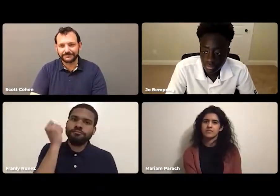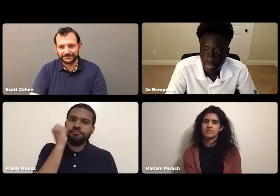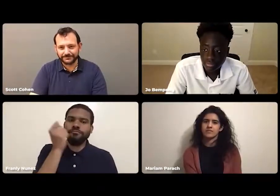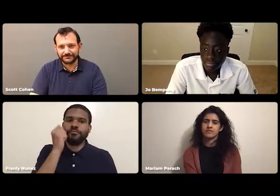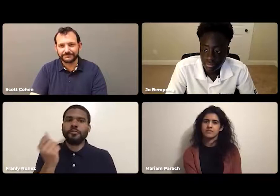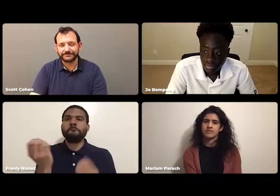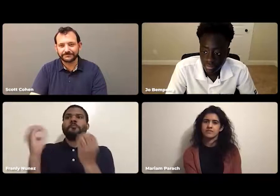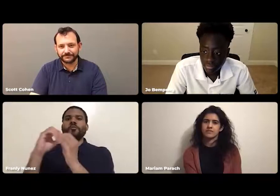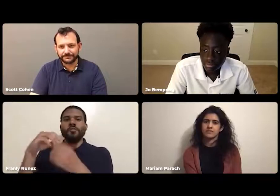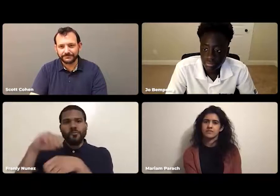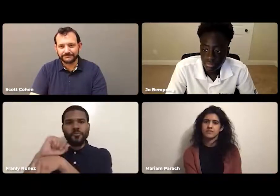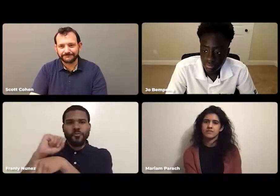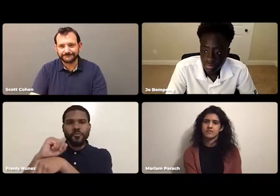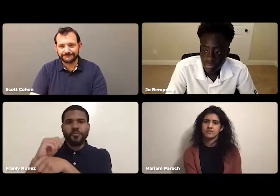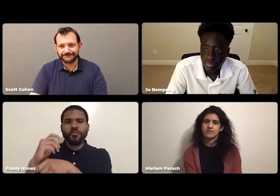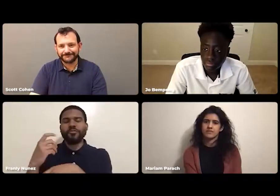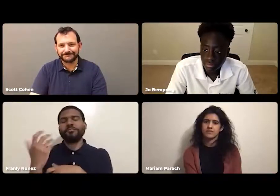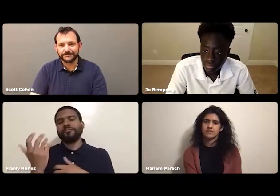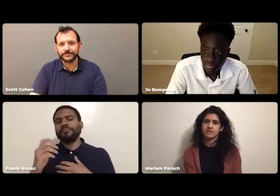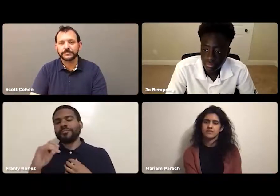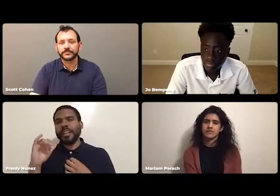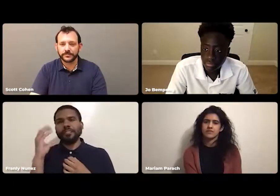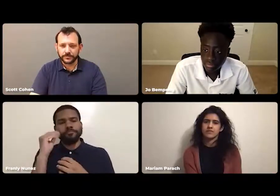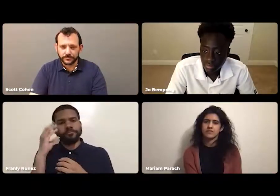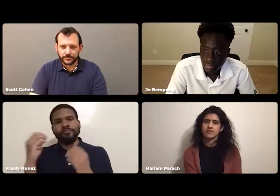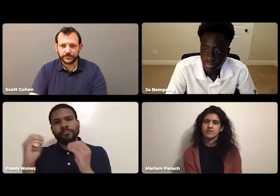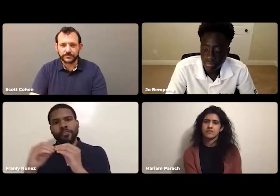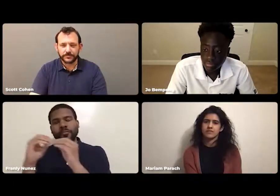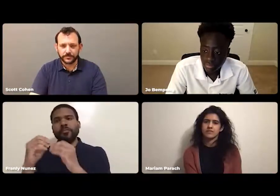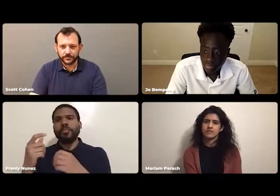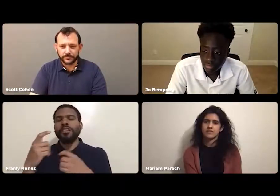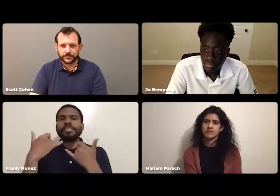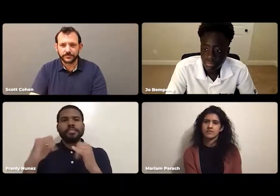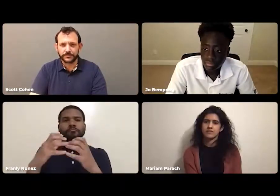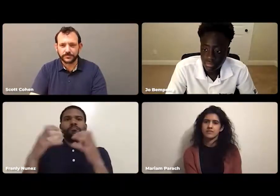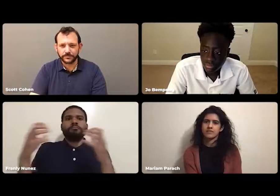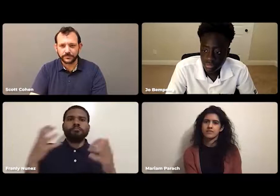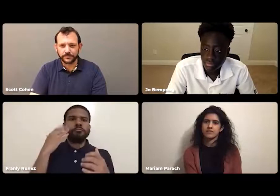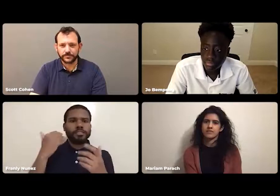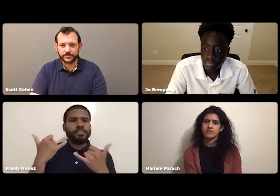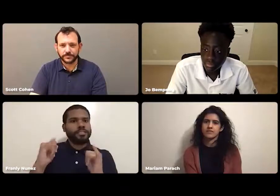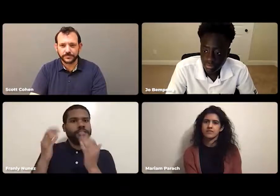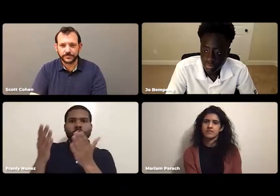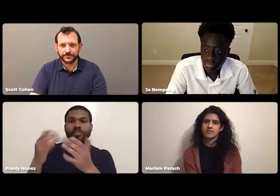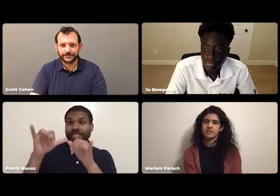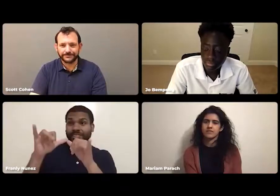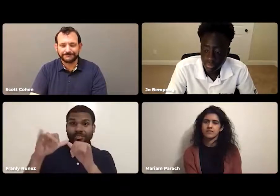Intersectionality was a conversation on a daily basis.